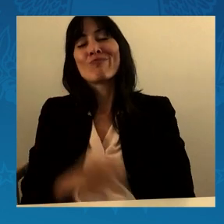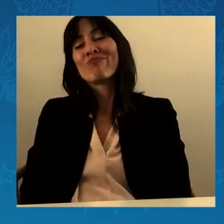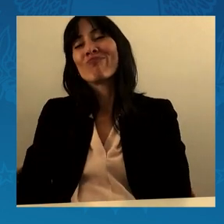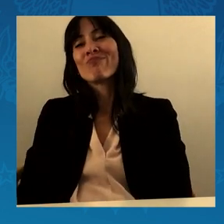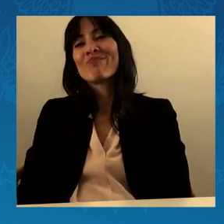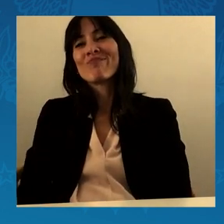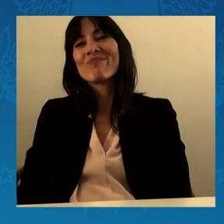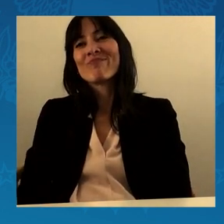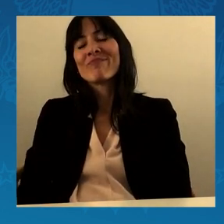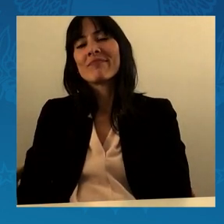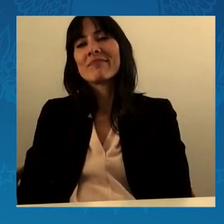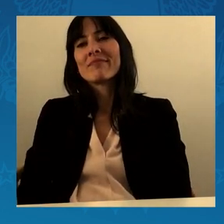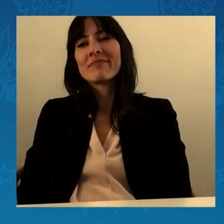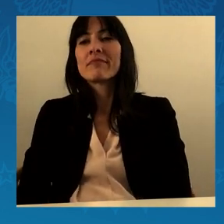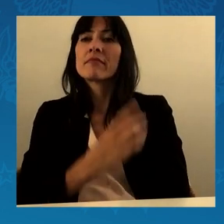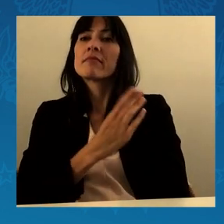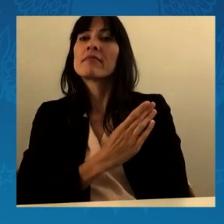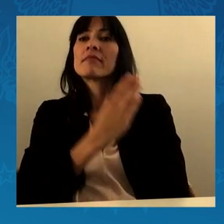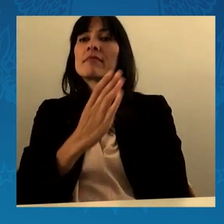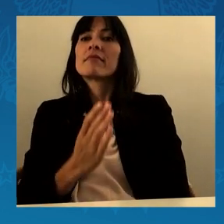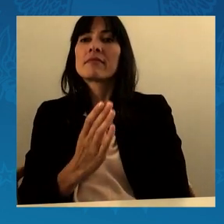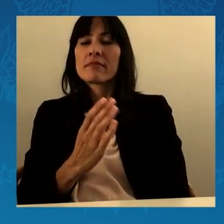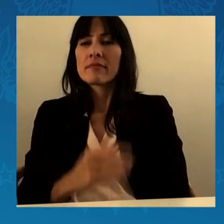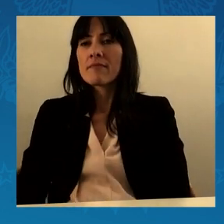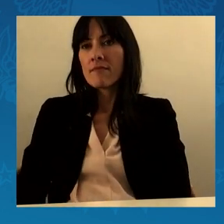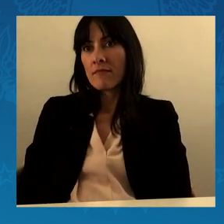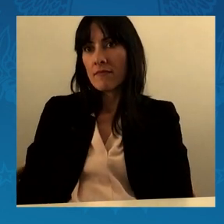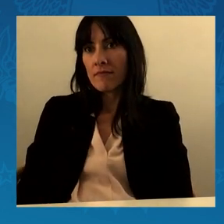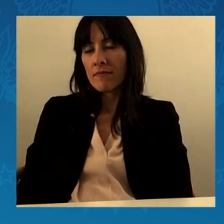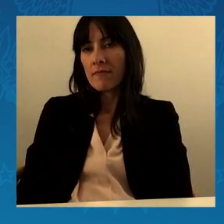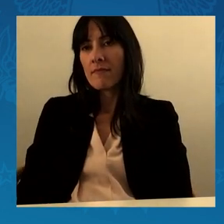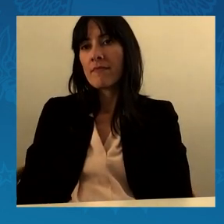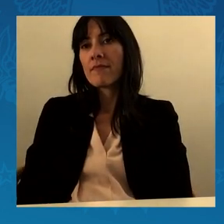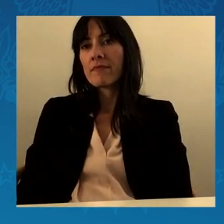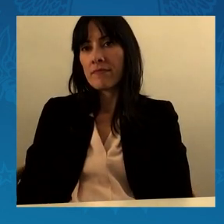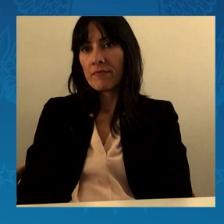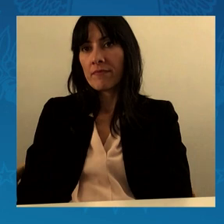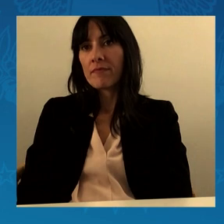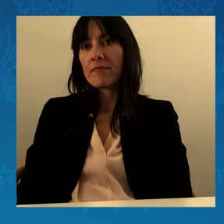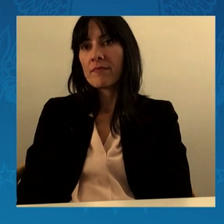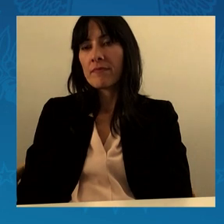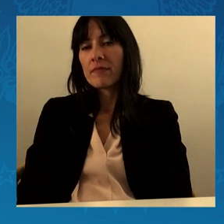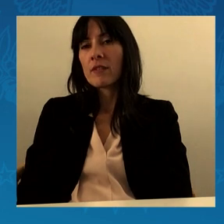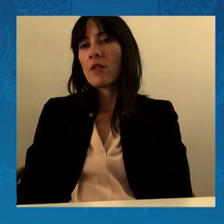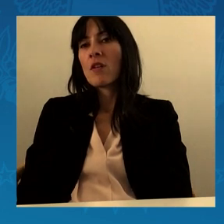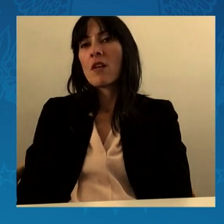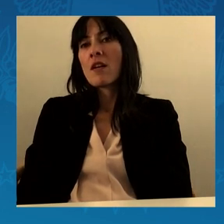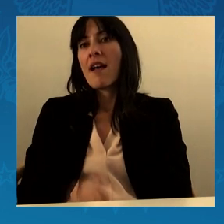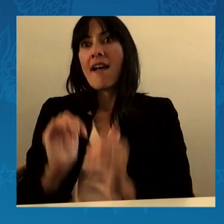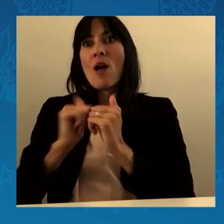Male Speaker: So my main reason started really early. So I grew up fishing with my grandparents